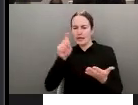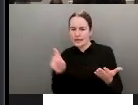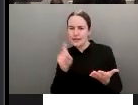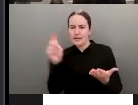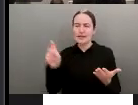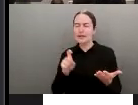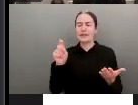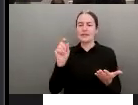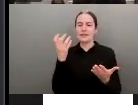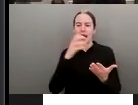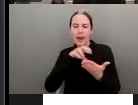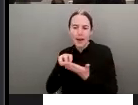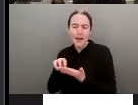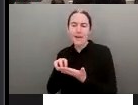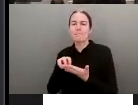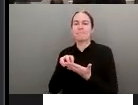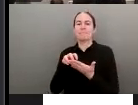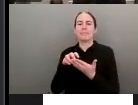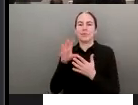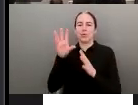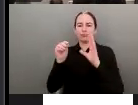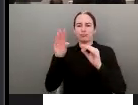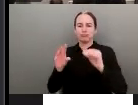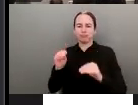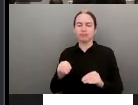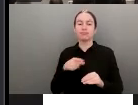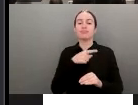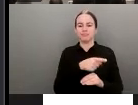Accessibility scanner takes them automatically